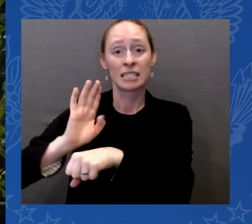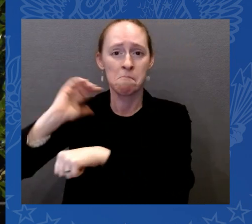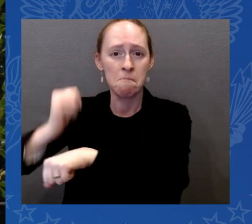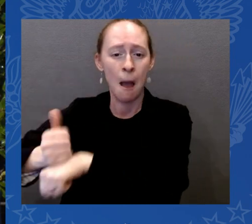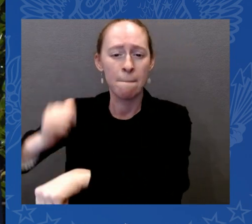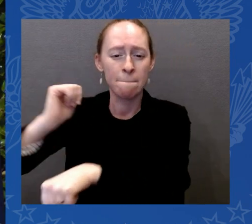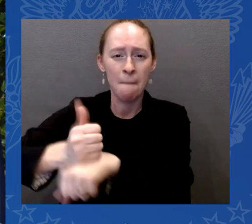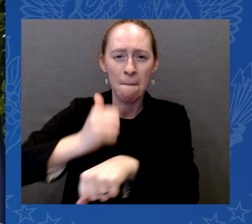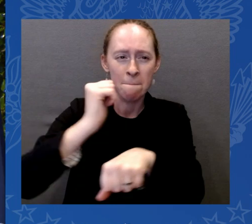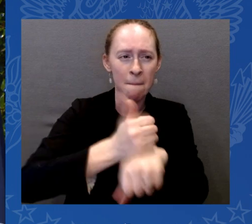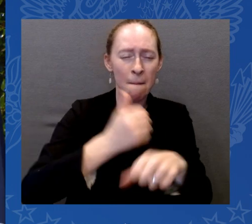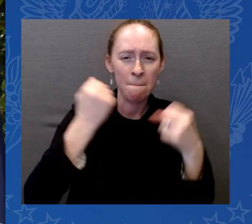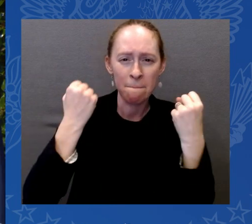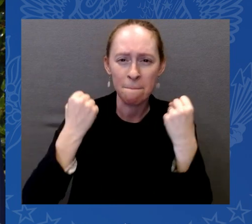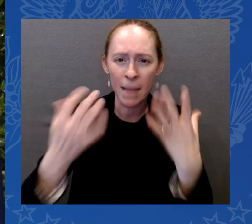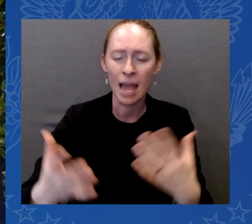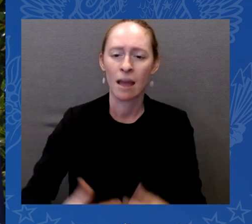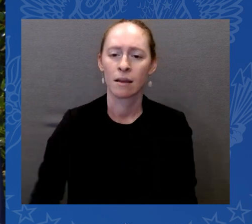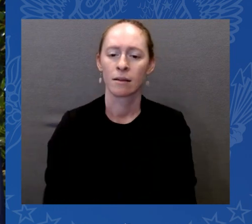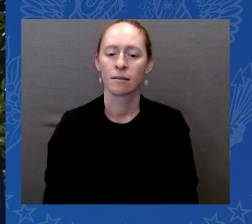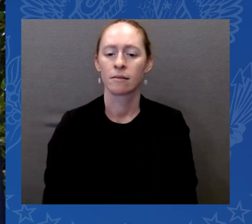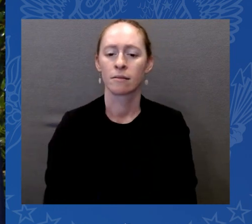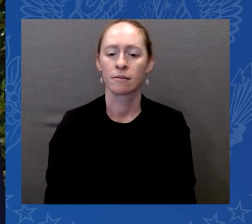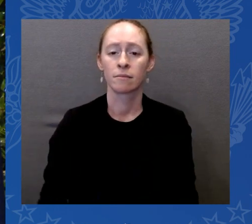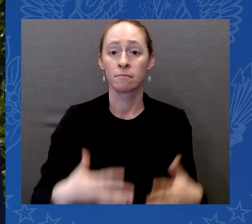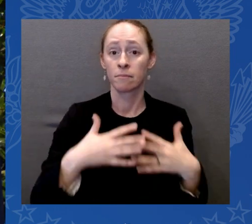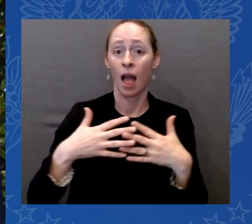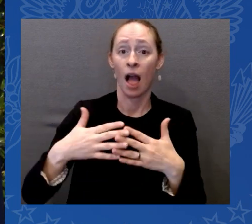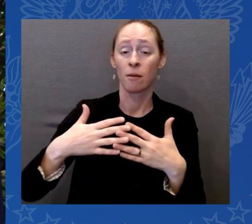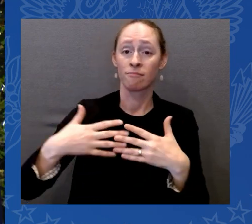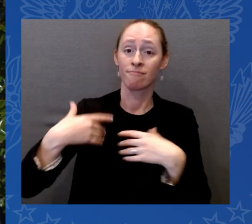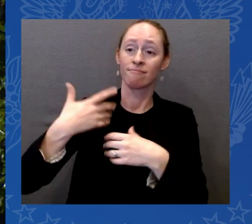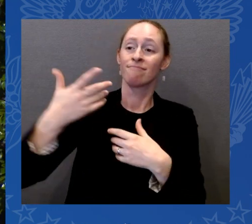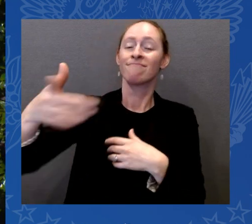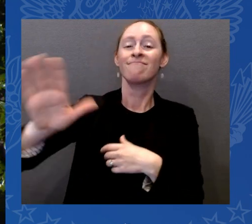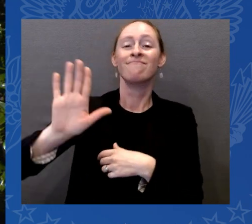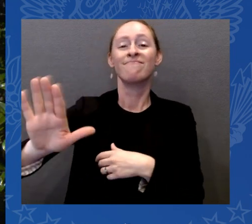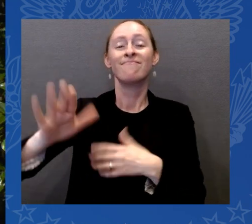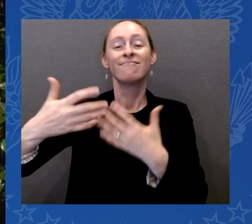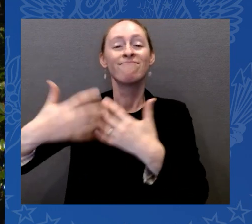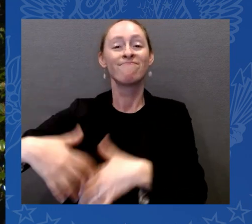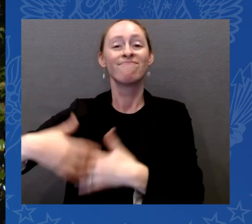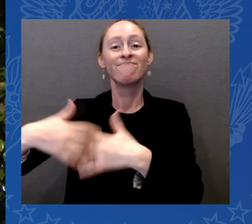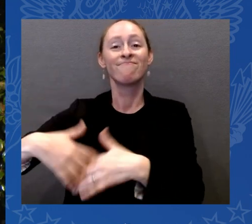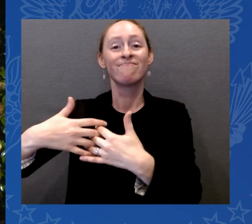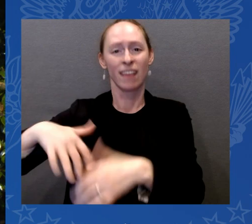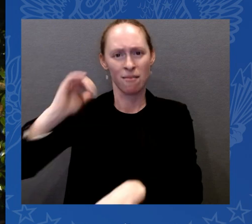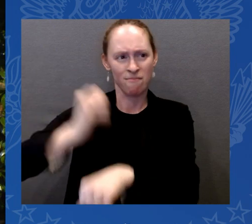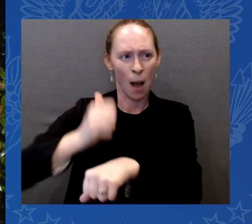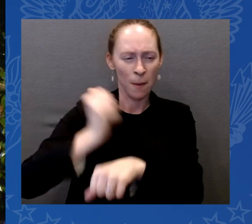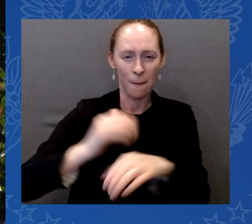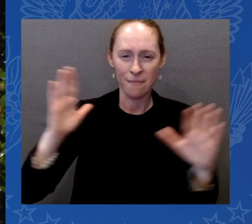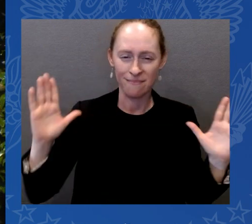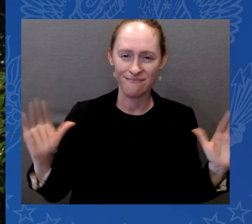6,680 [668,000] manufacturing -- Where is written that say America can't lead in manufacturing? Where is that written?